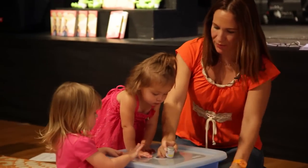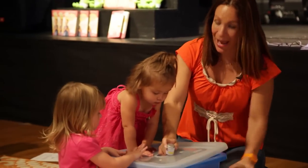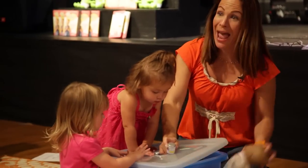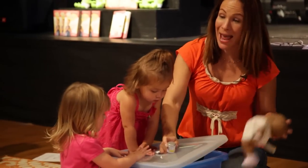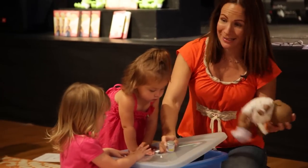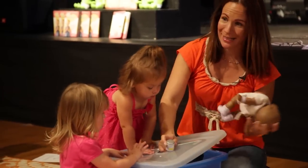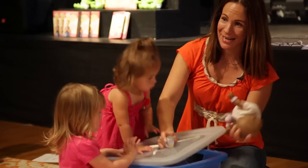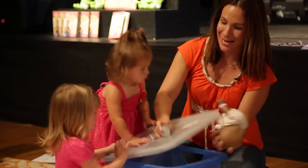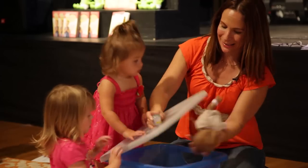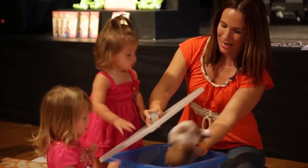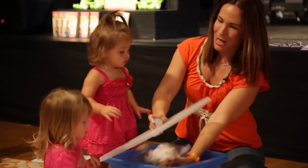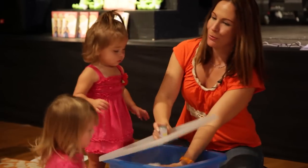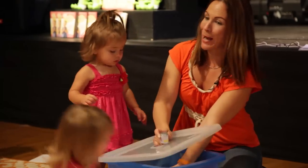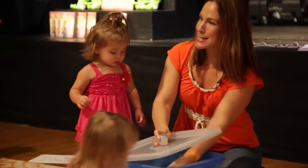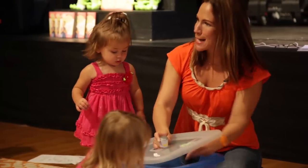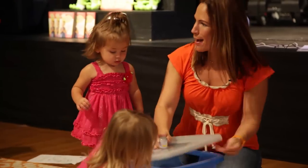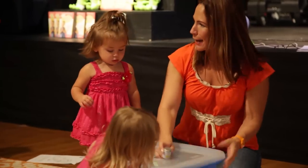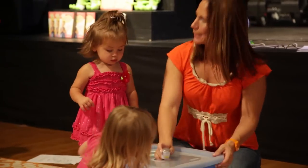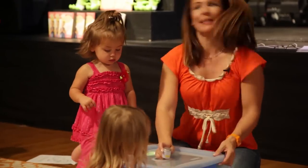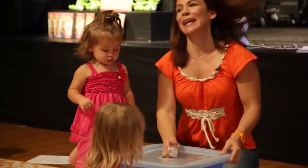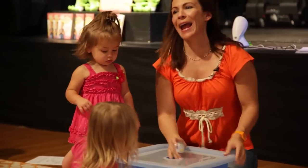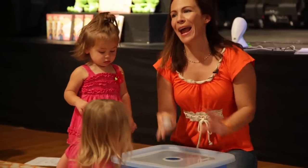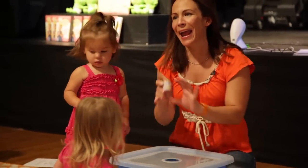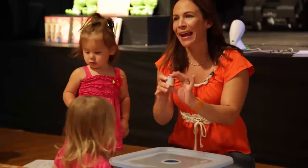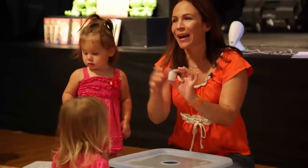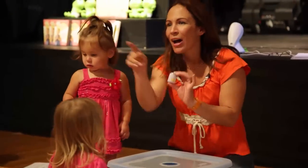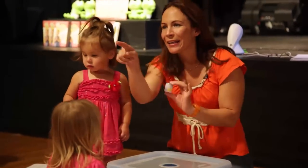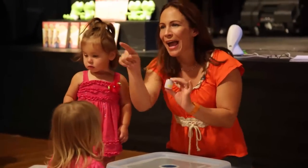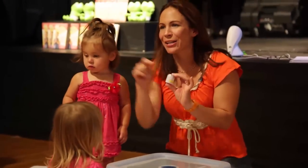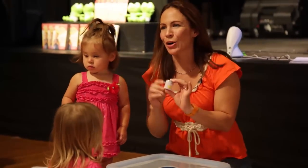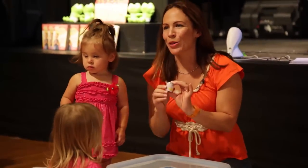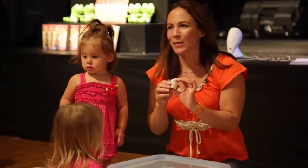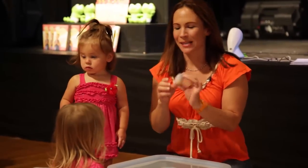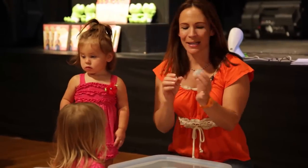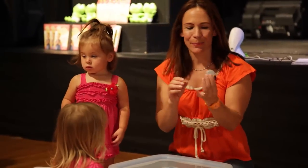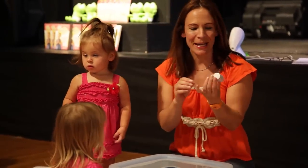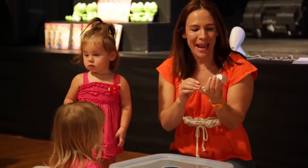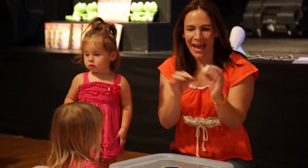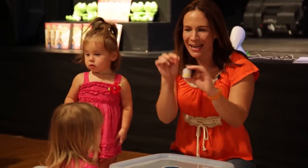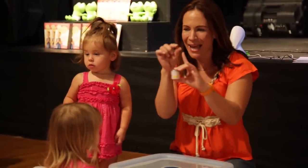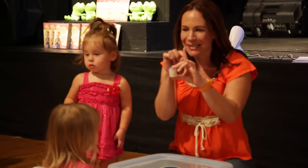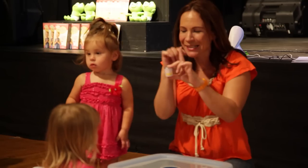Yes, it is. Lorraine got it. Yay! Show them the sign. It's bananas.